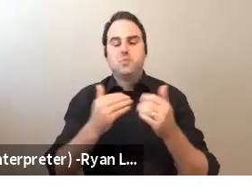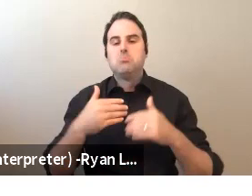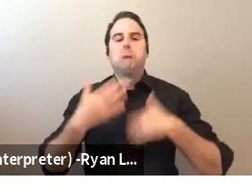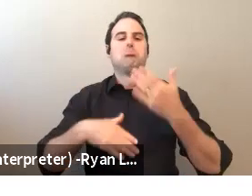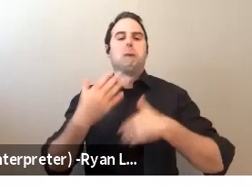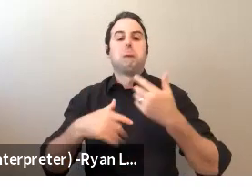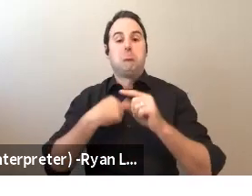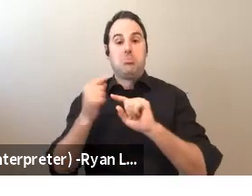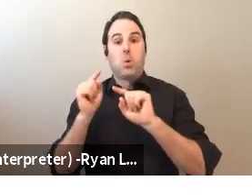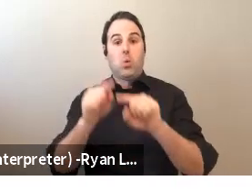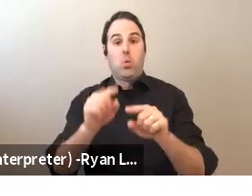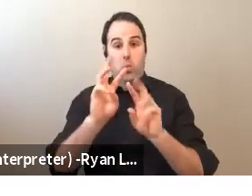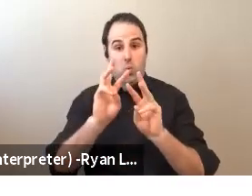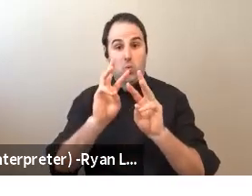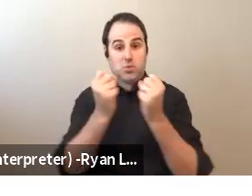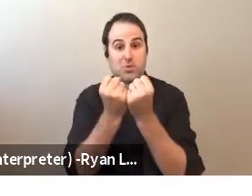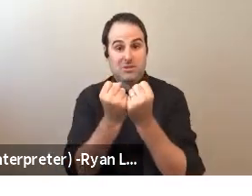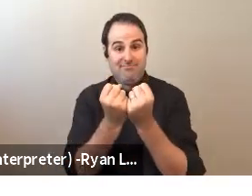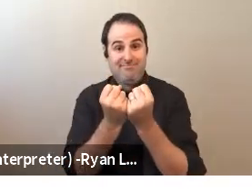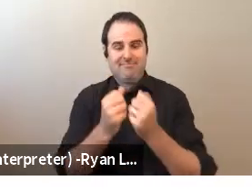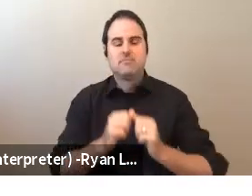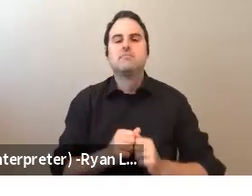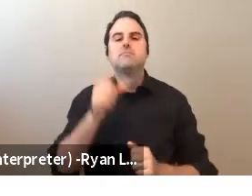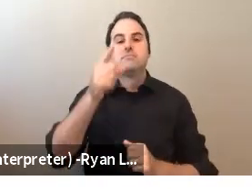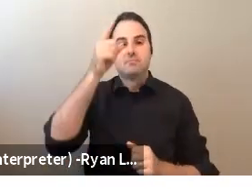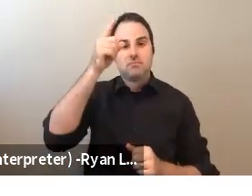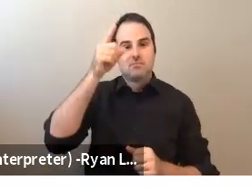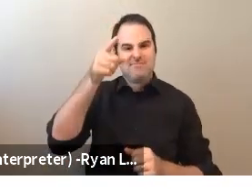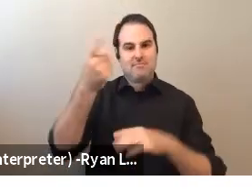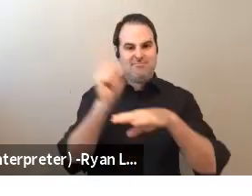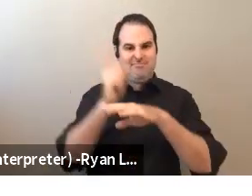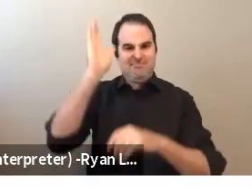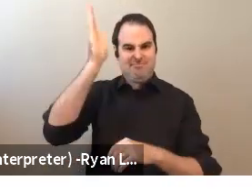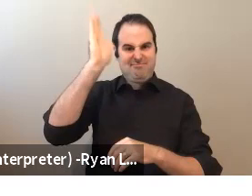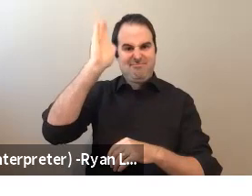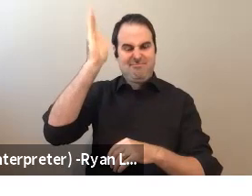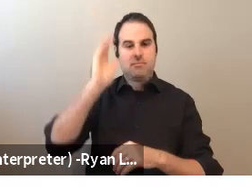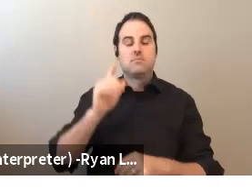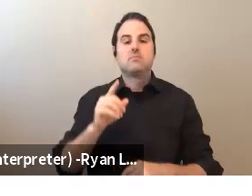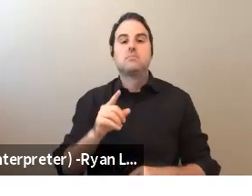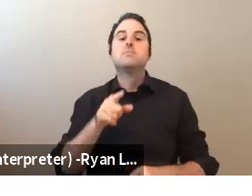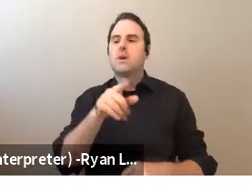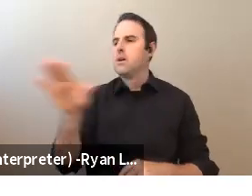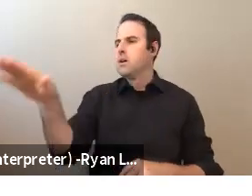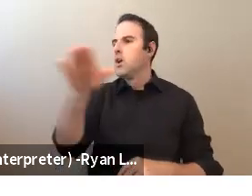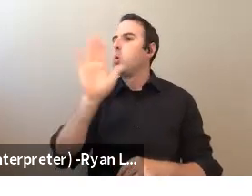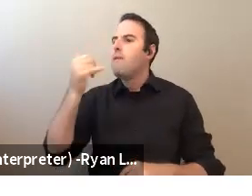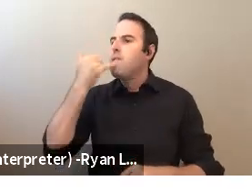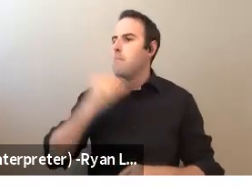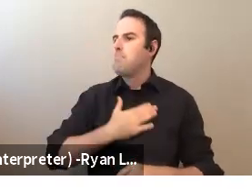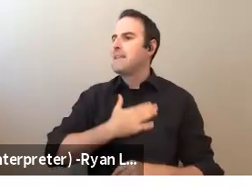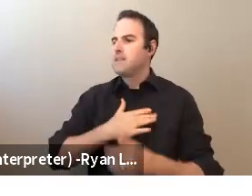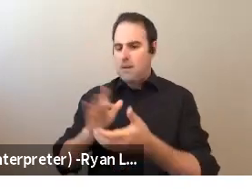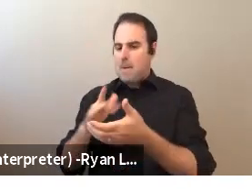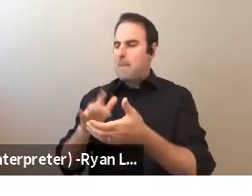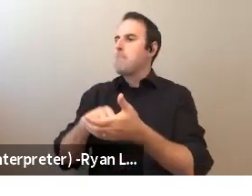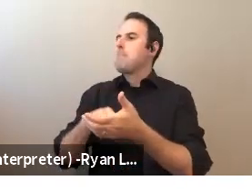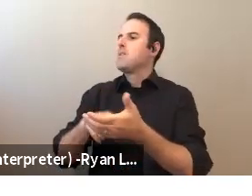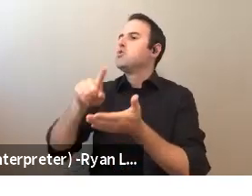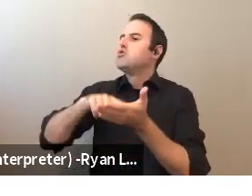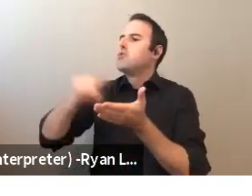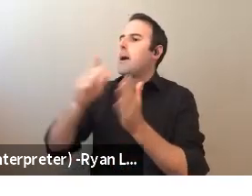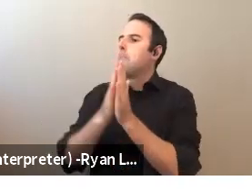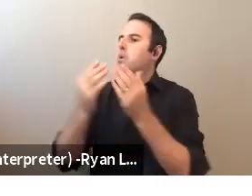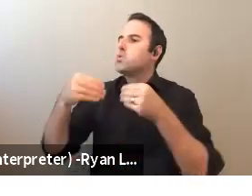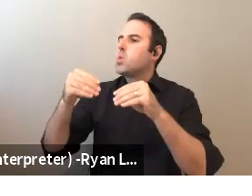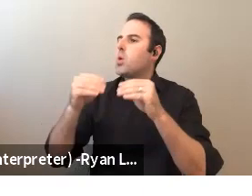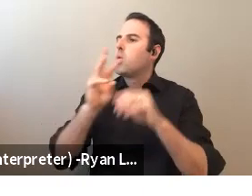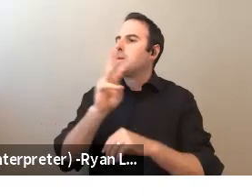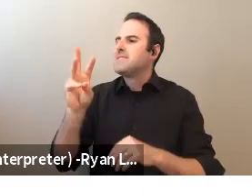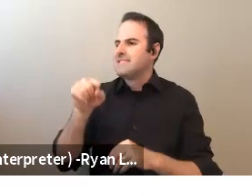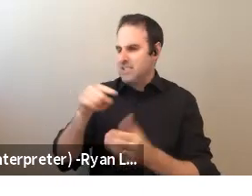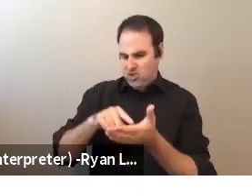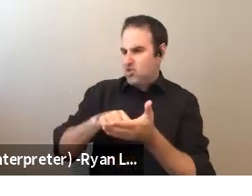Sally Potter: That the facilitator asked us to actually get on our phones and go into the bookstore website and and see how much our textbook actually costs.